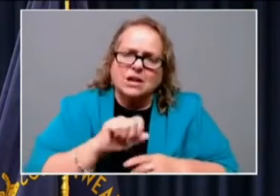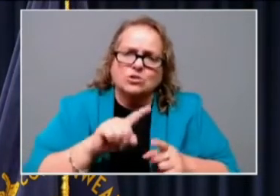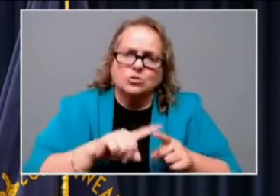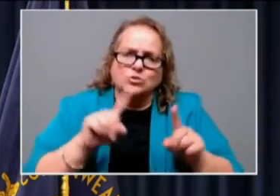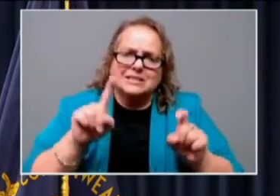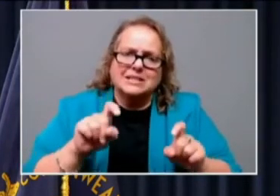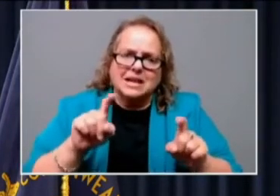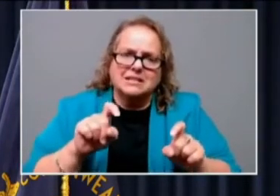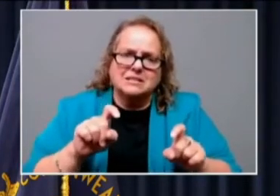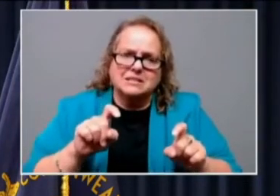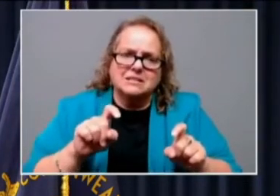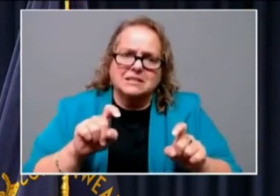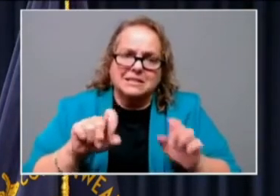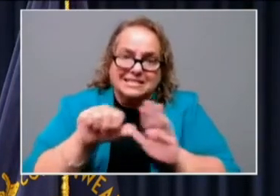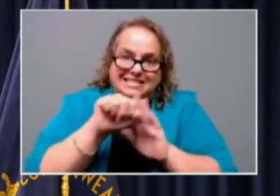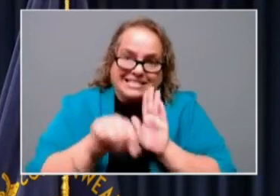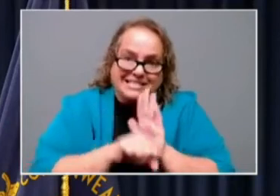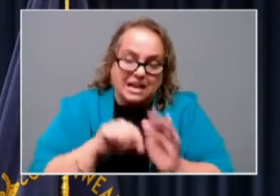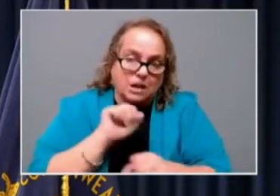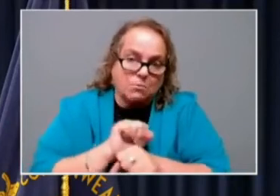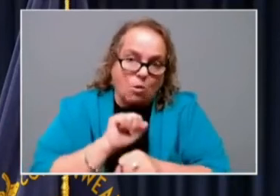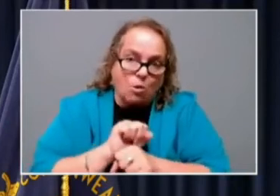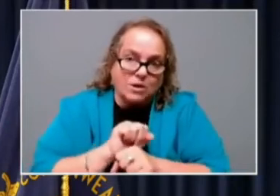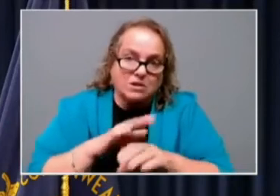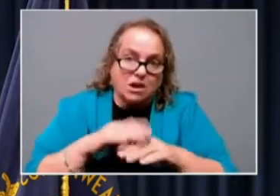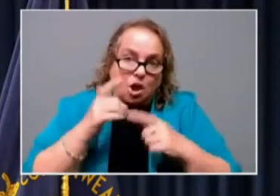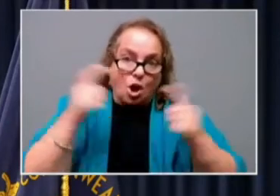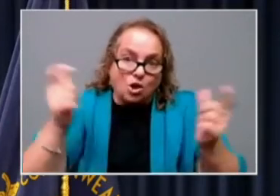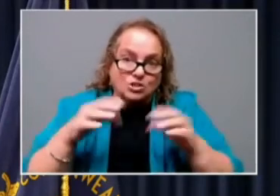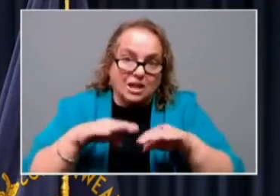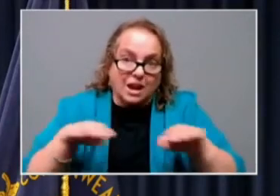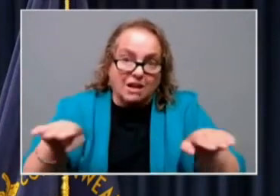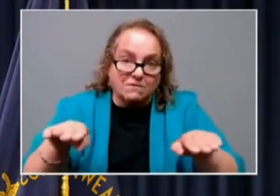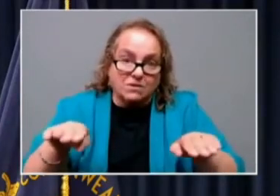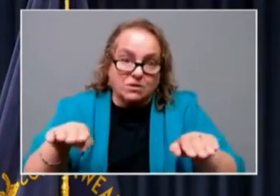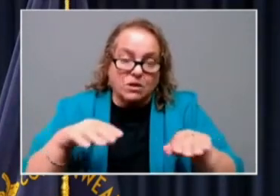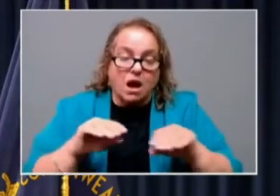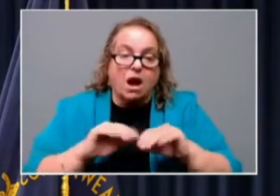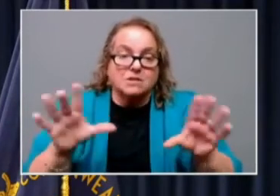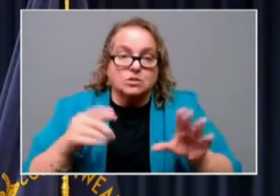State employees at a larger level. We're obviously a very big big employer.